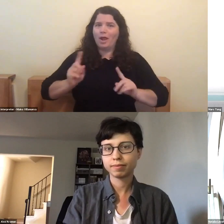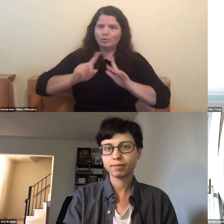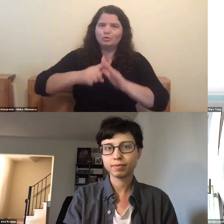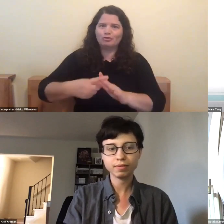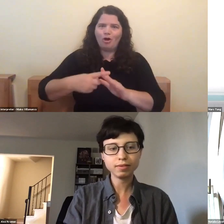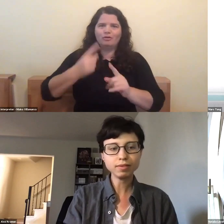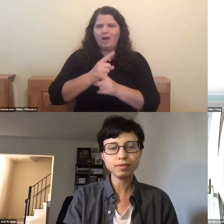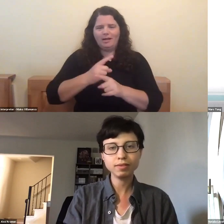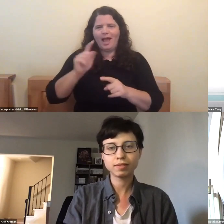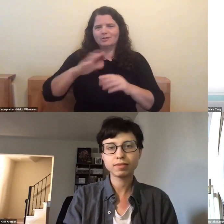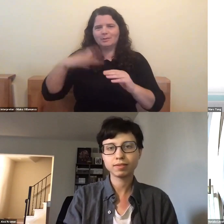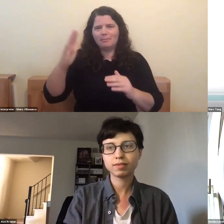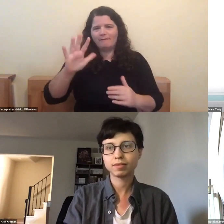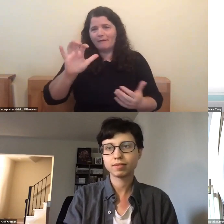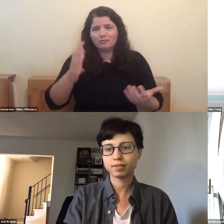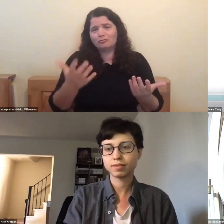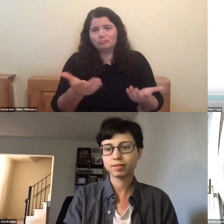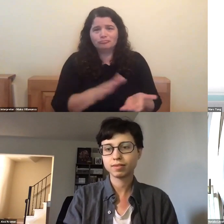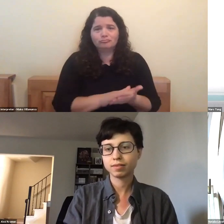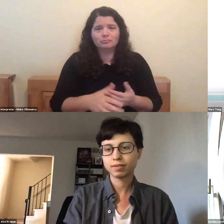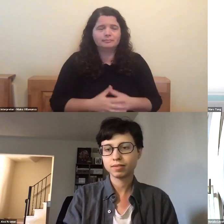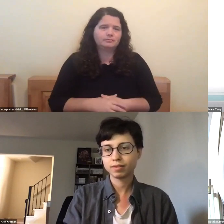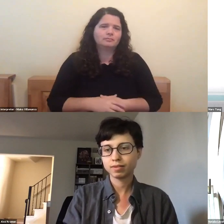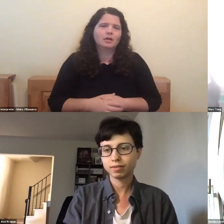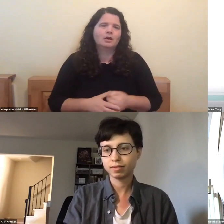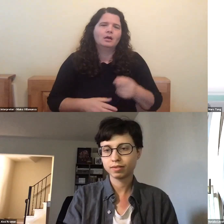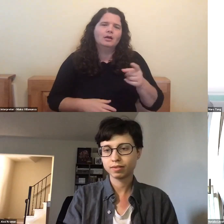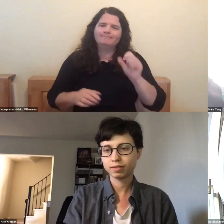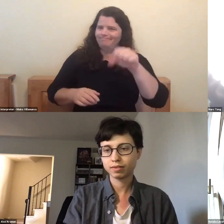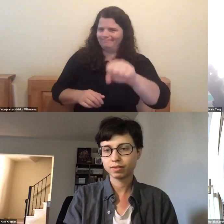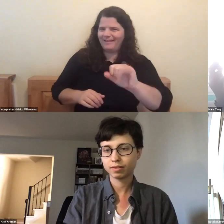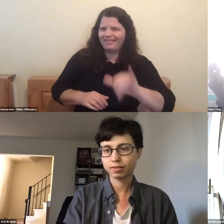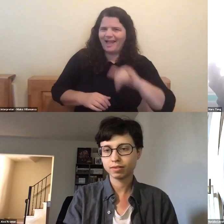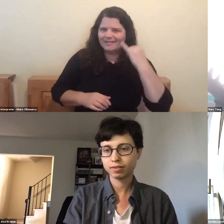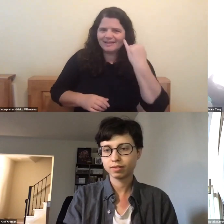Yeah, exactly, that's the idea. Because oftentimes people are asking saying